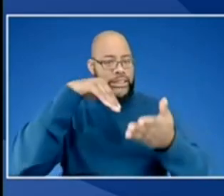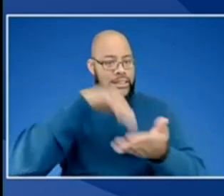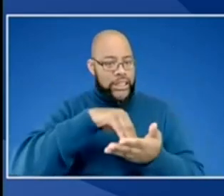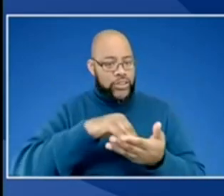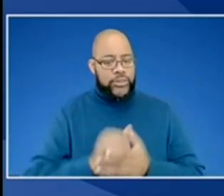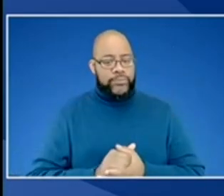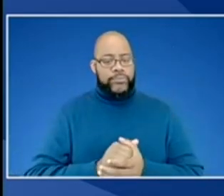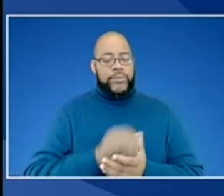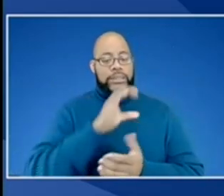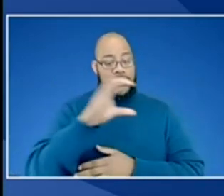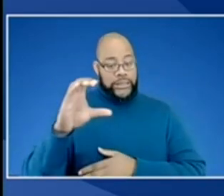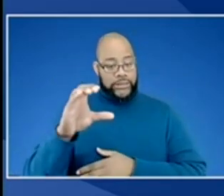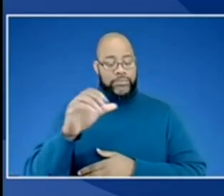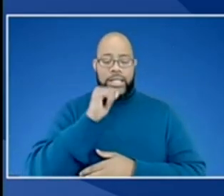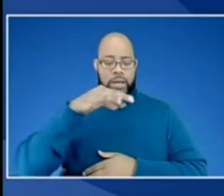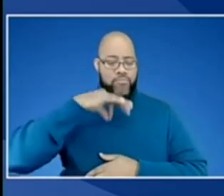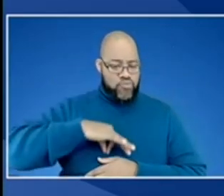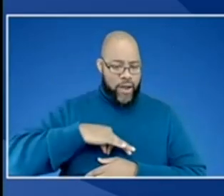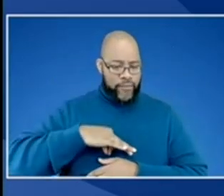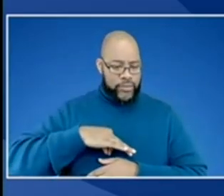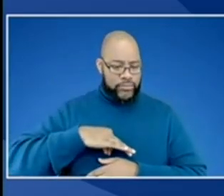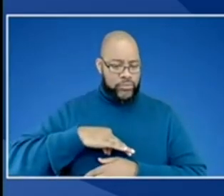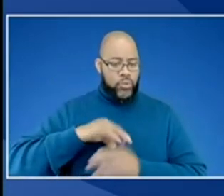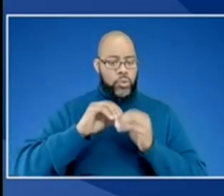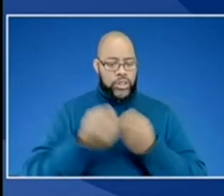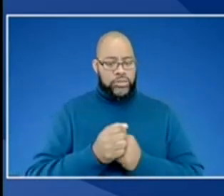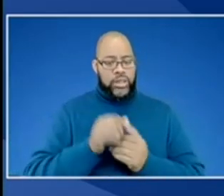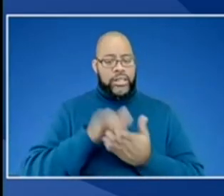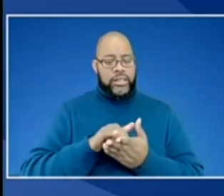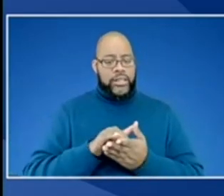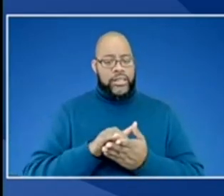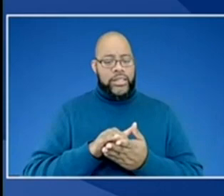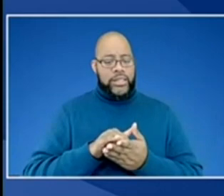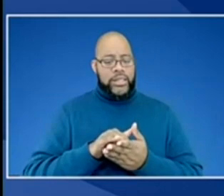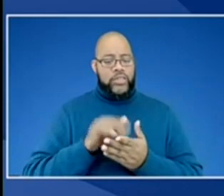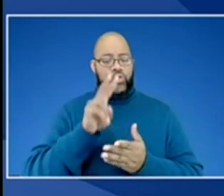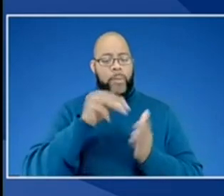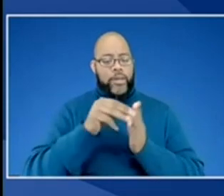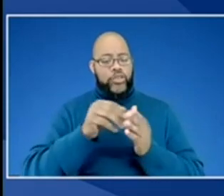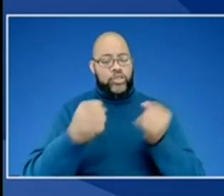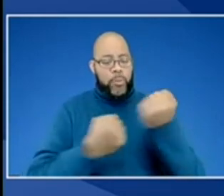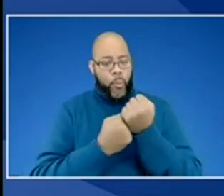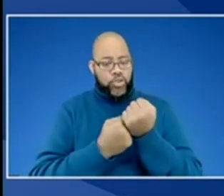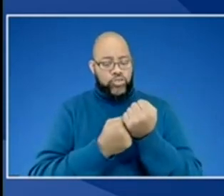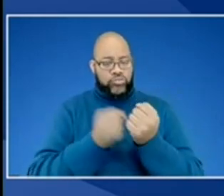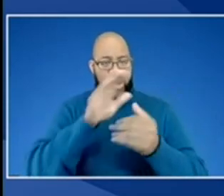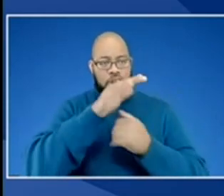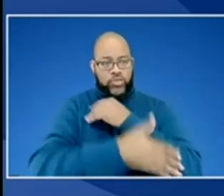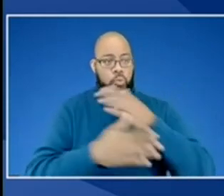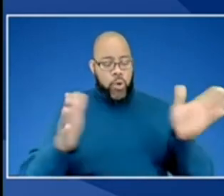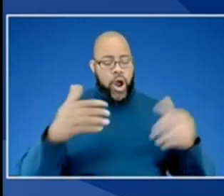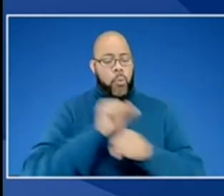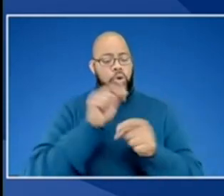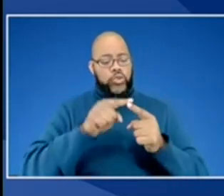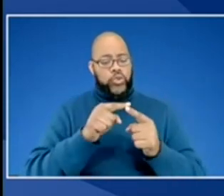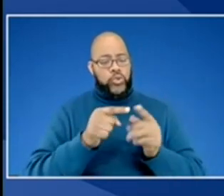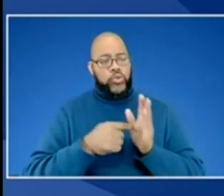SDCC is a nonprofit organization with about 2 million supporters nationwide, and they work to amplify borrower voices and needs